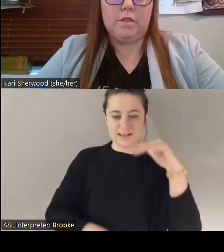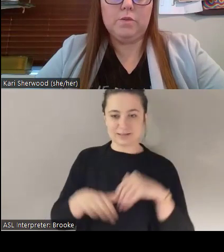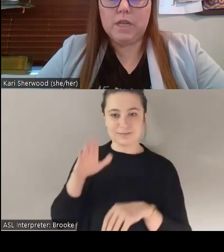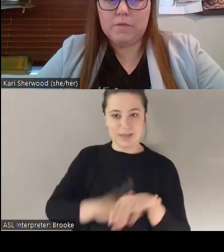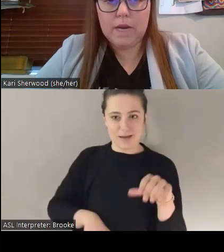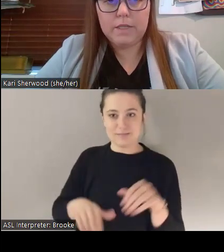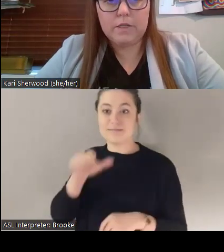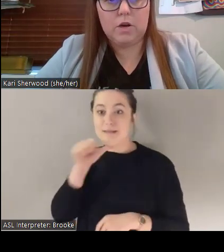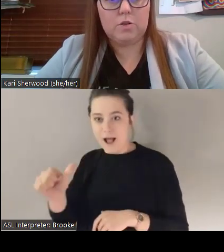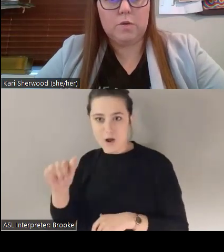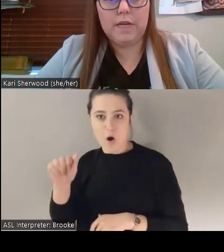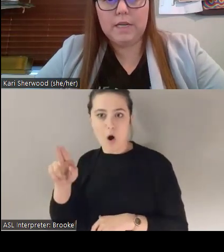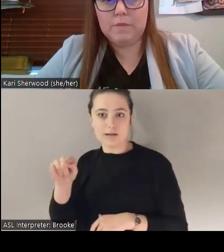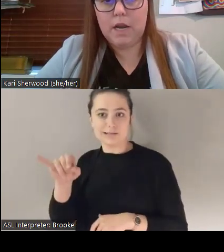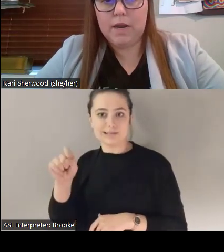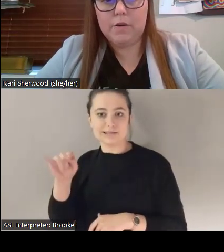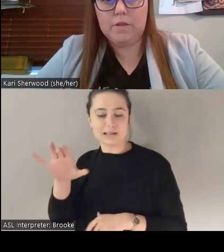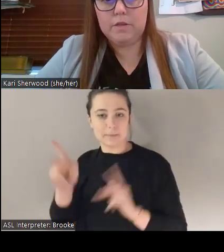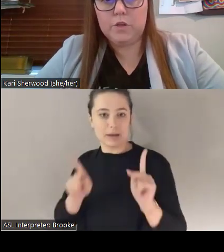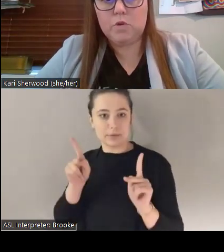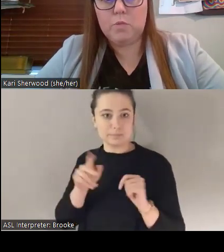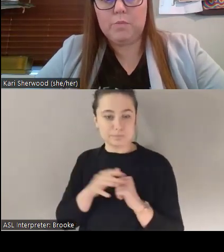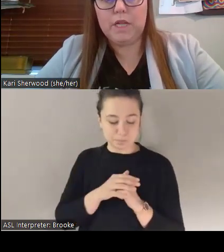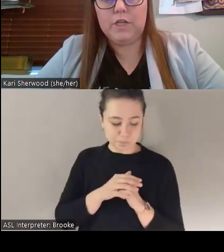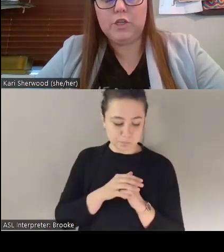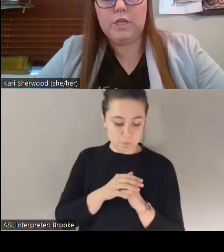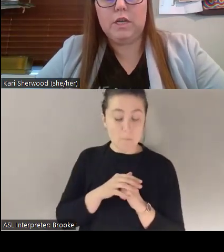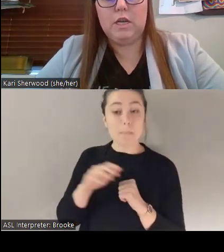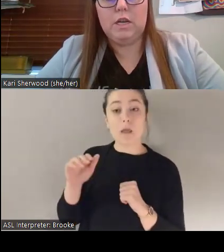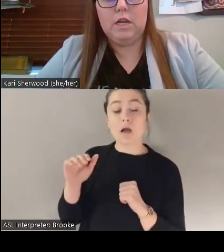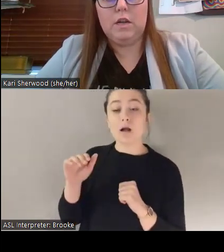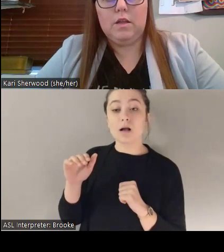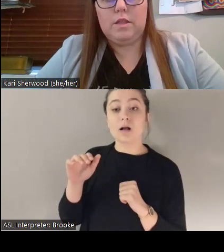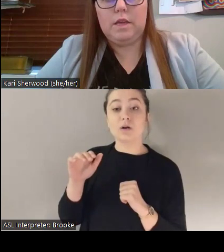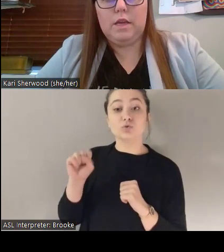suicide rates are 28 times higher than the general